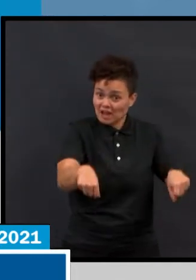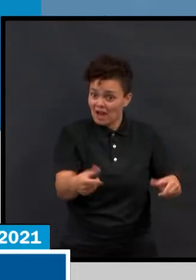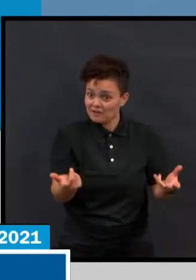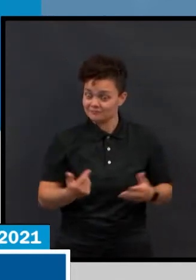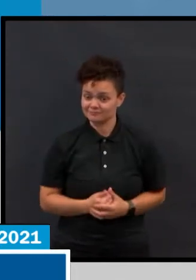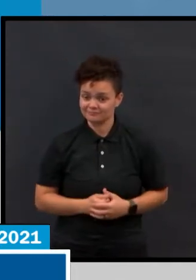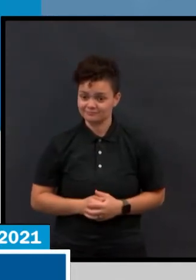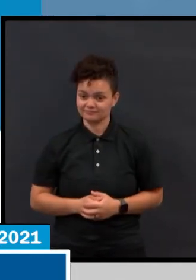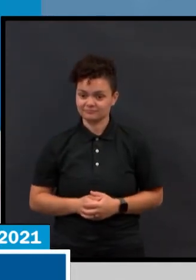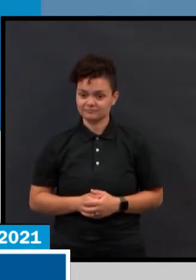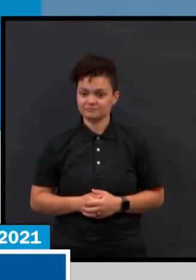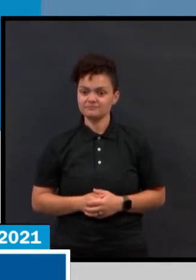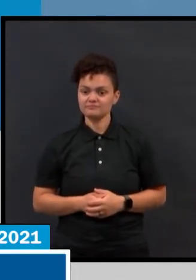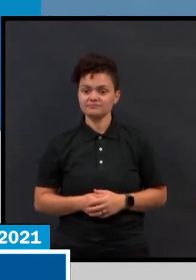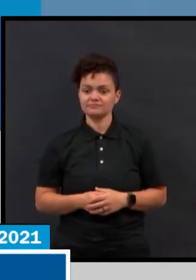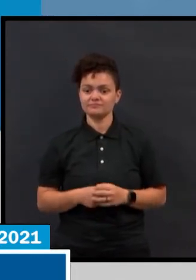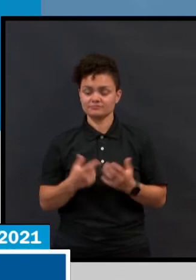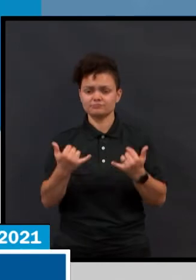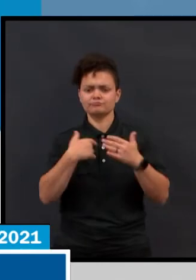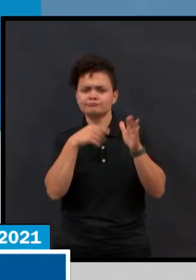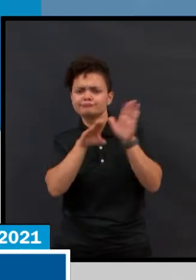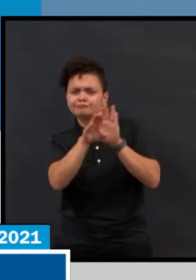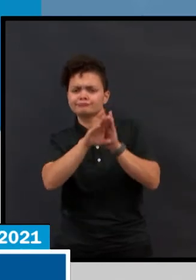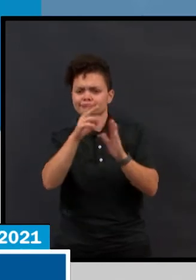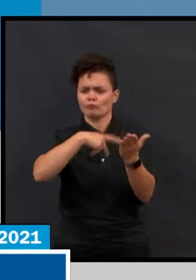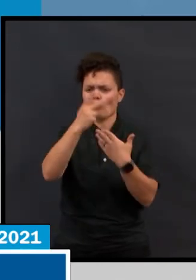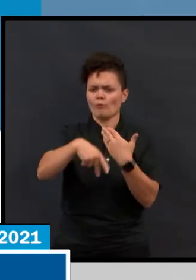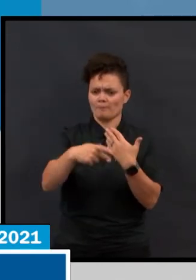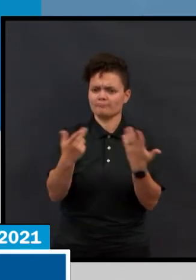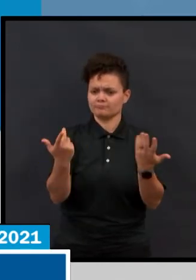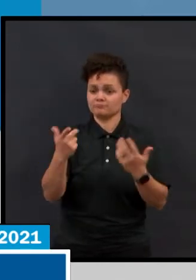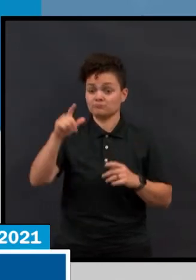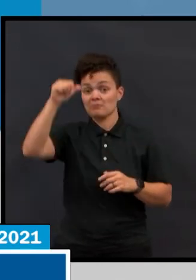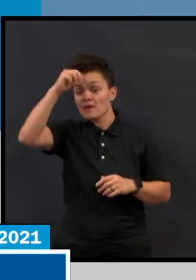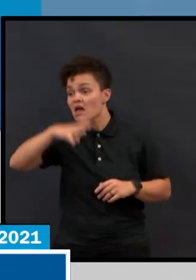men and women who need to acquire skills as part of our workforce development efforts and they're